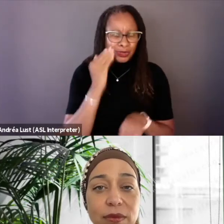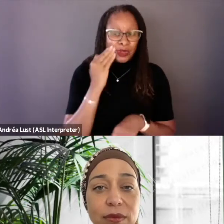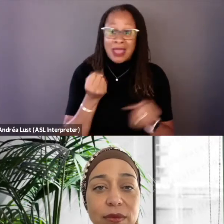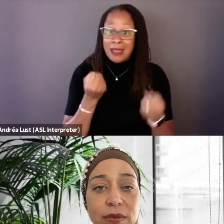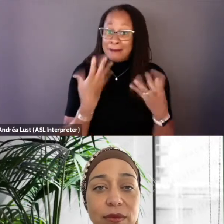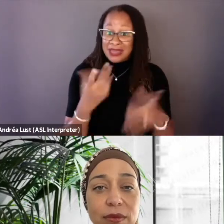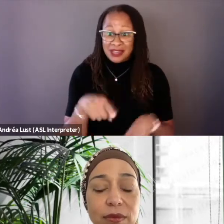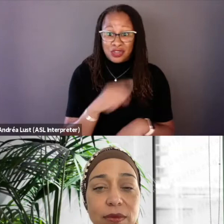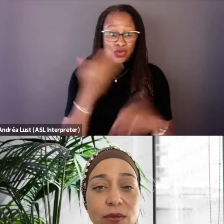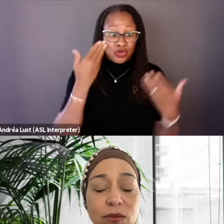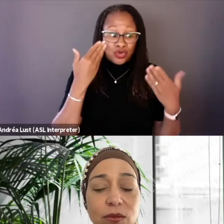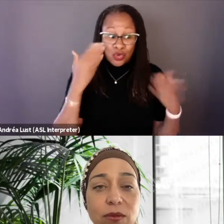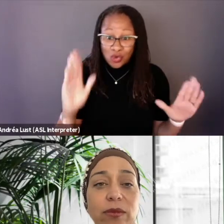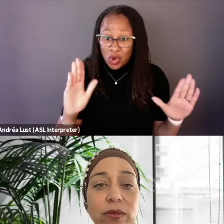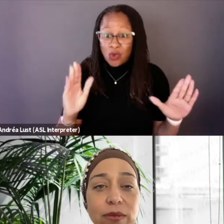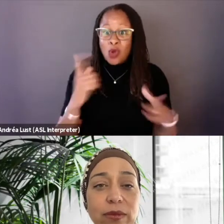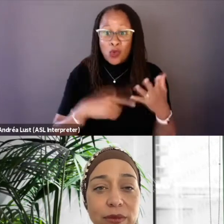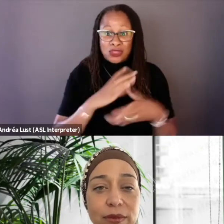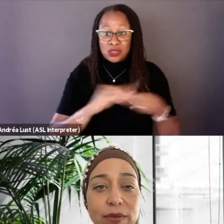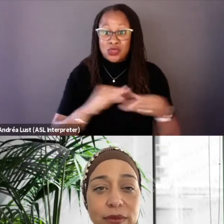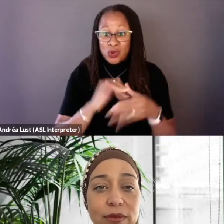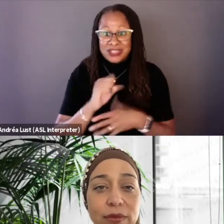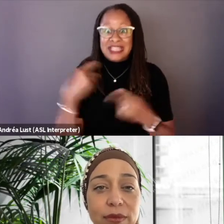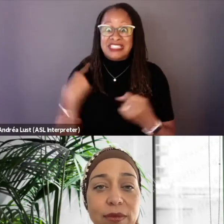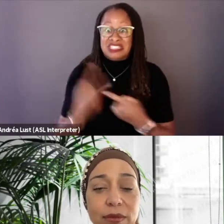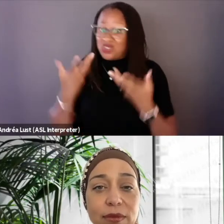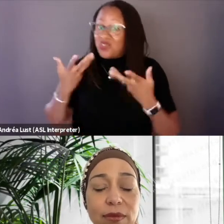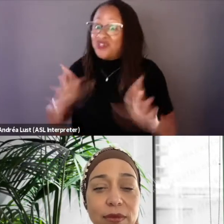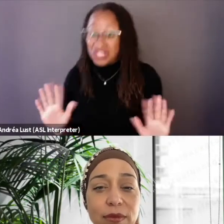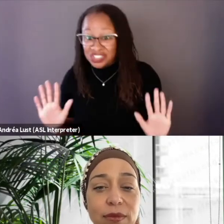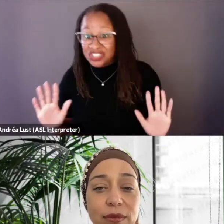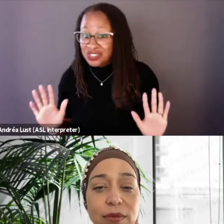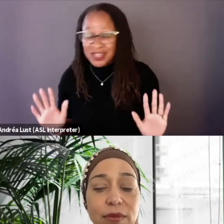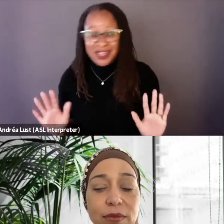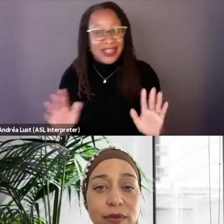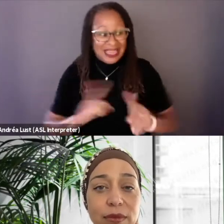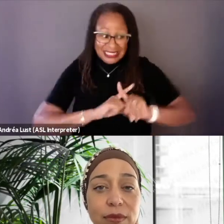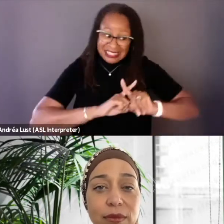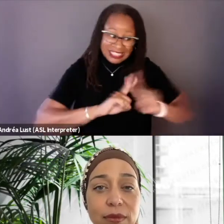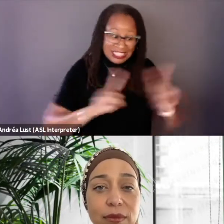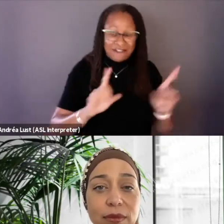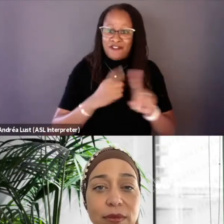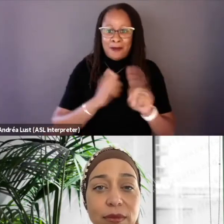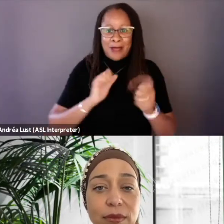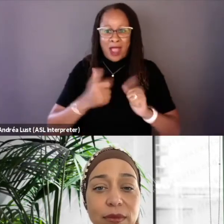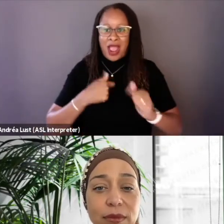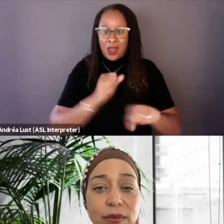until you're done. And it's different from the way that I work. You've got to know what the story is going in.